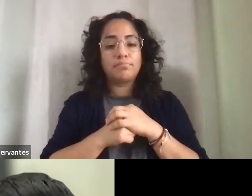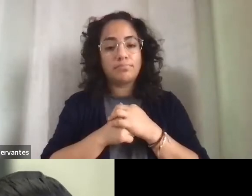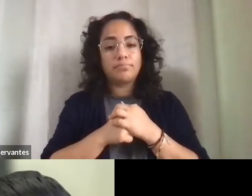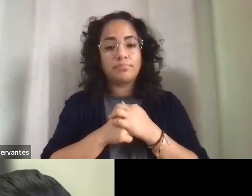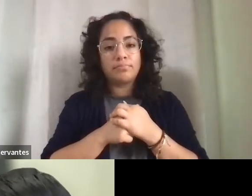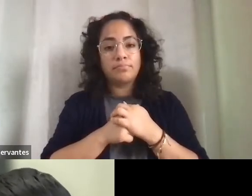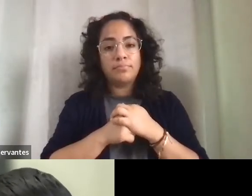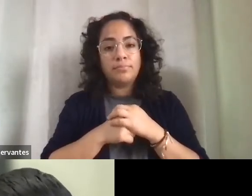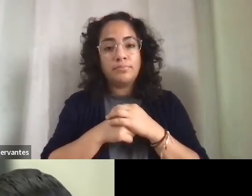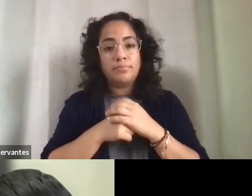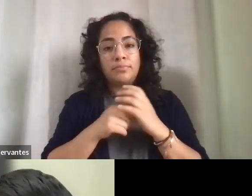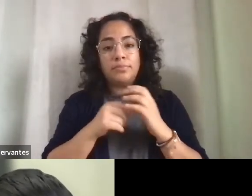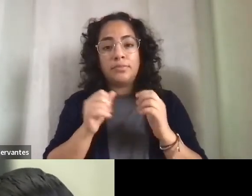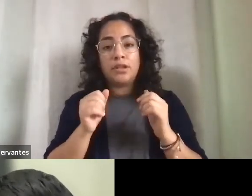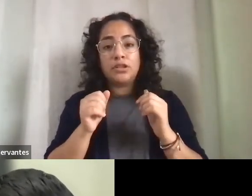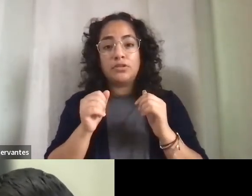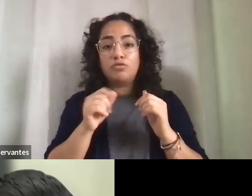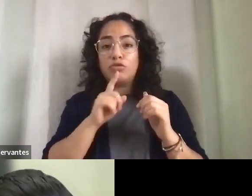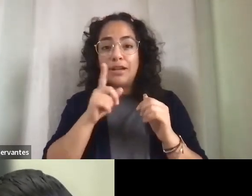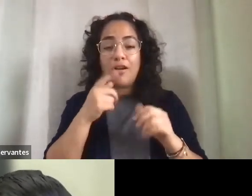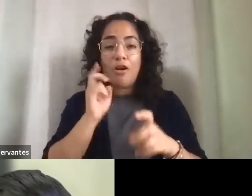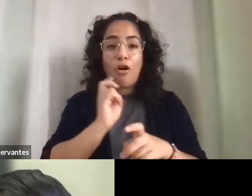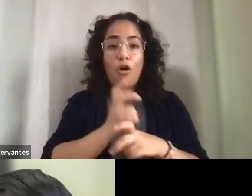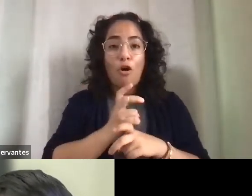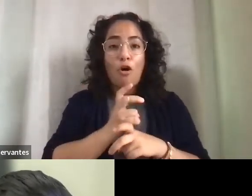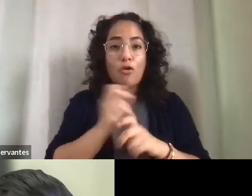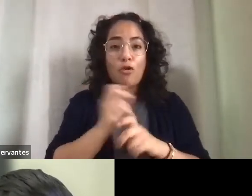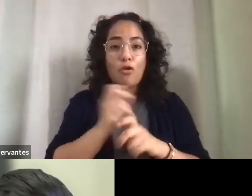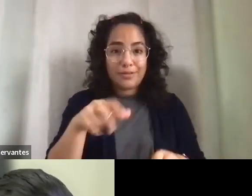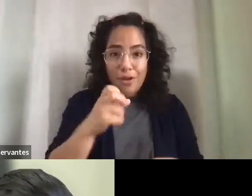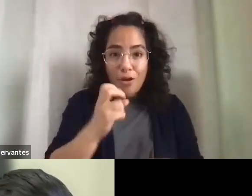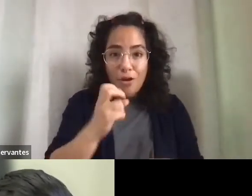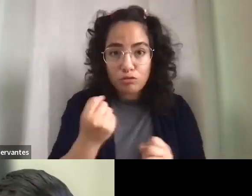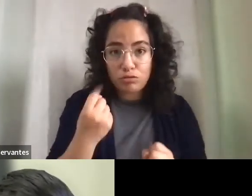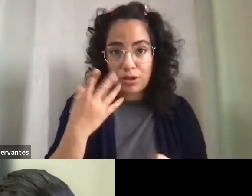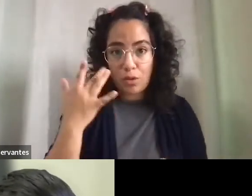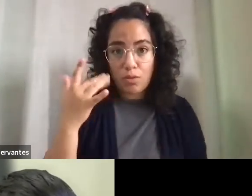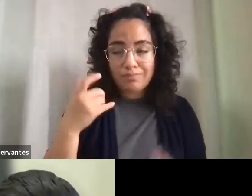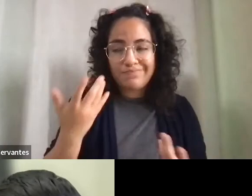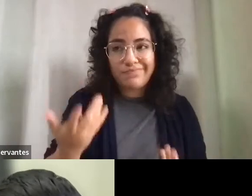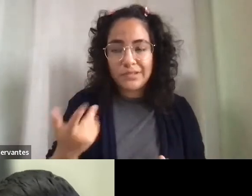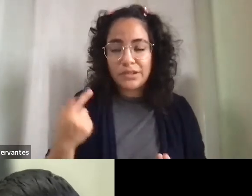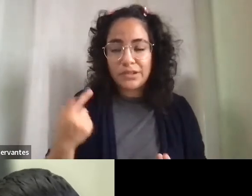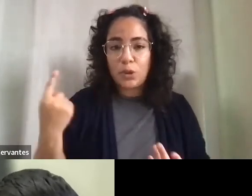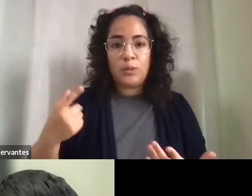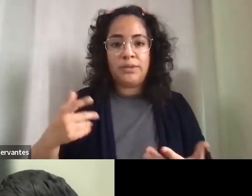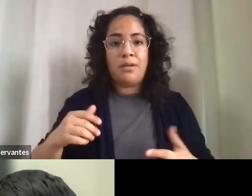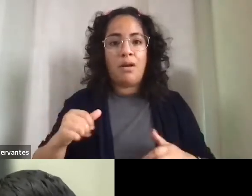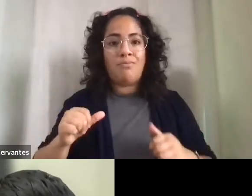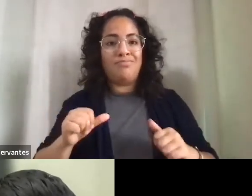always been very hard to understand because there's always been a real lack of clarity in many